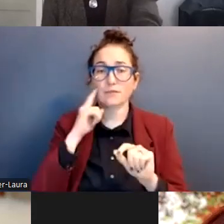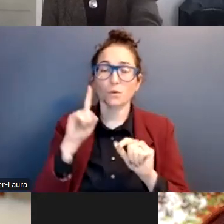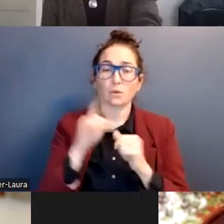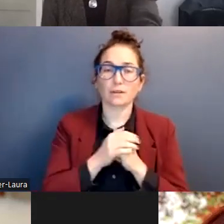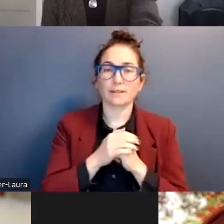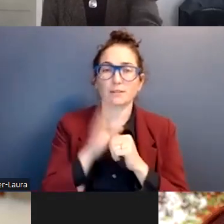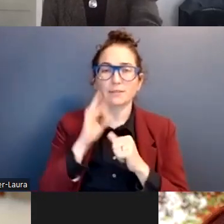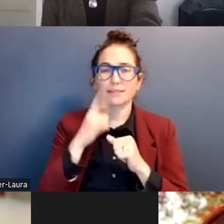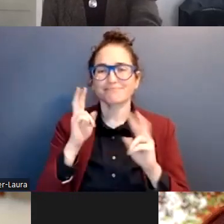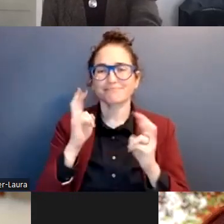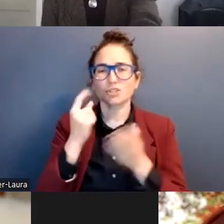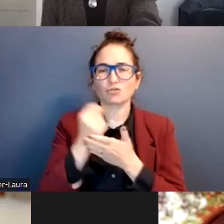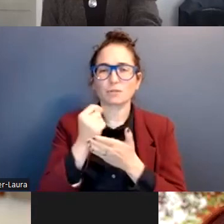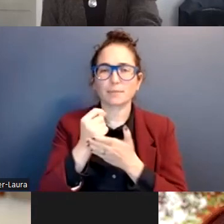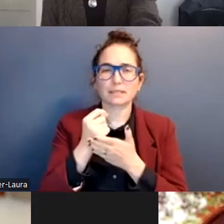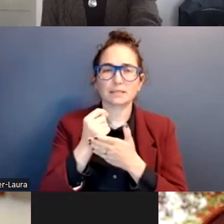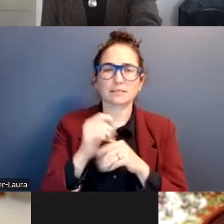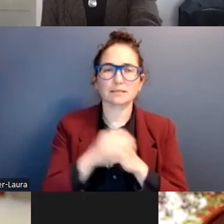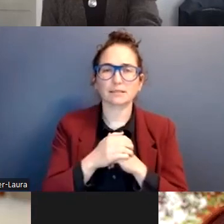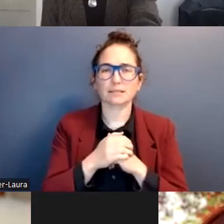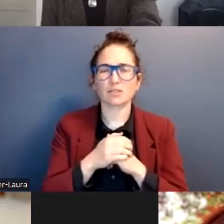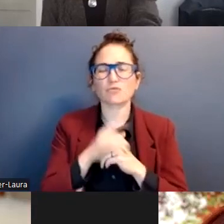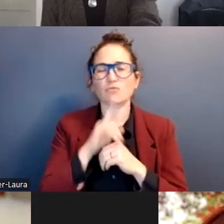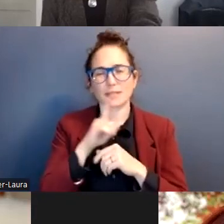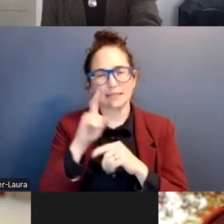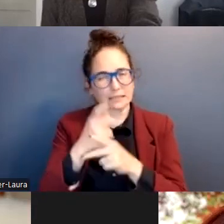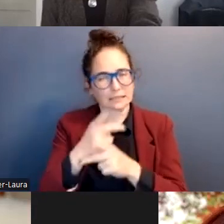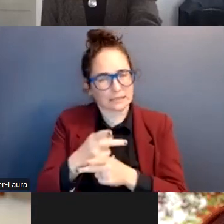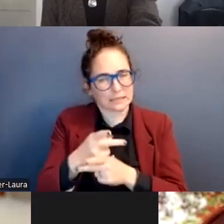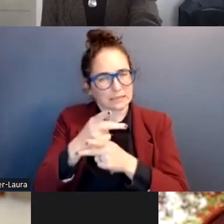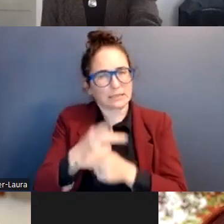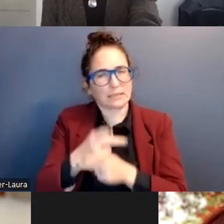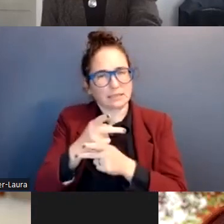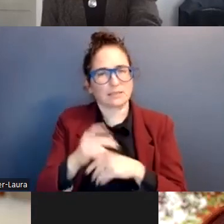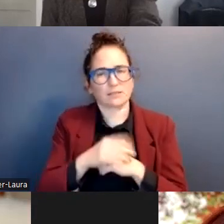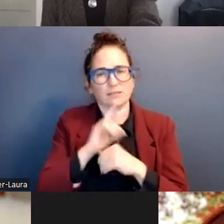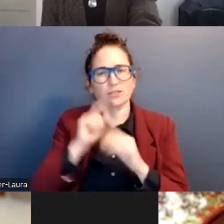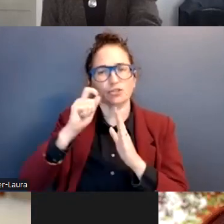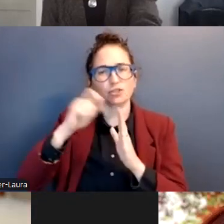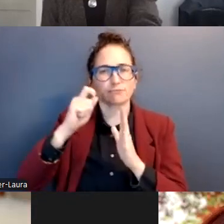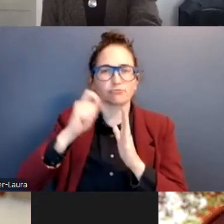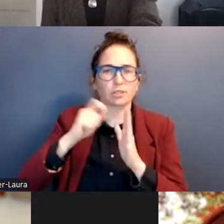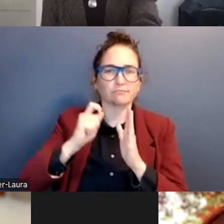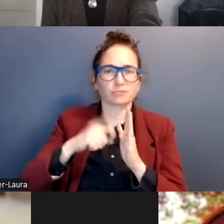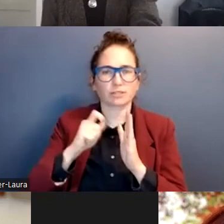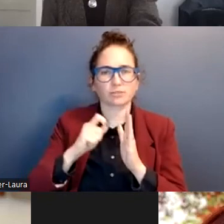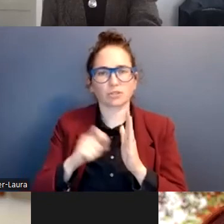Regarding post forms, or physician orders that life sustaining treatment, Be especially cautious because